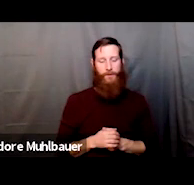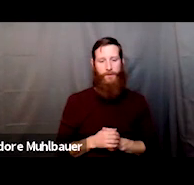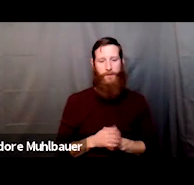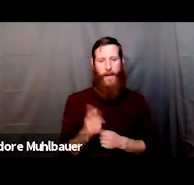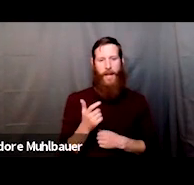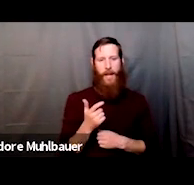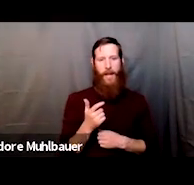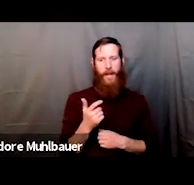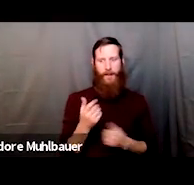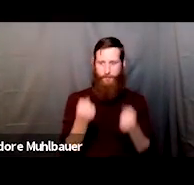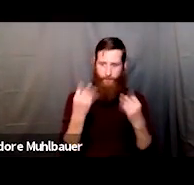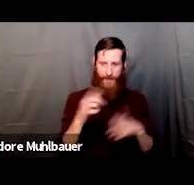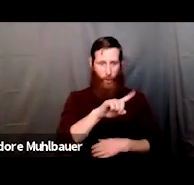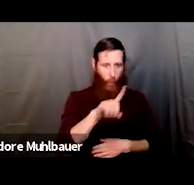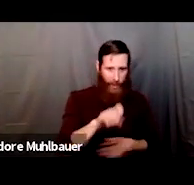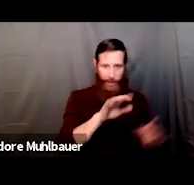I will patch over some of these questions.